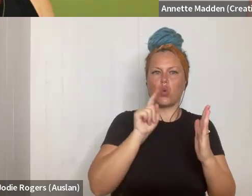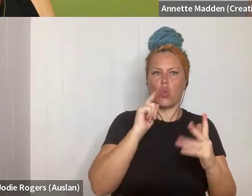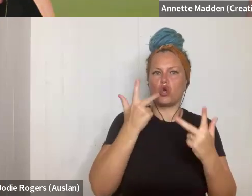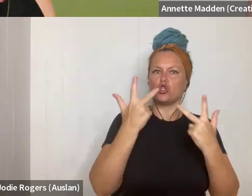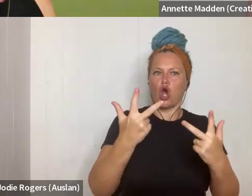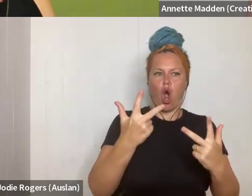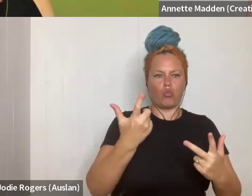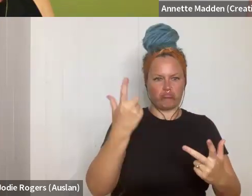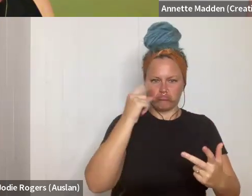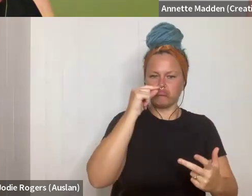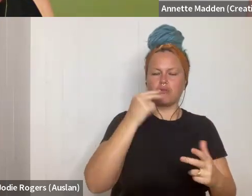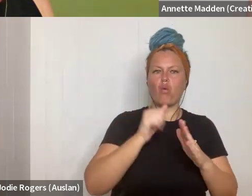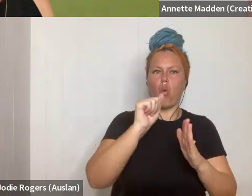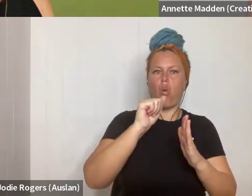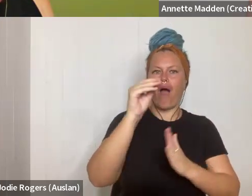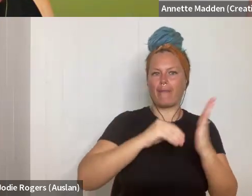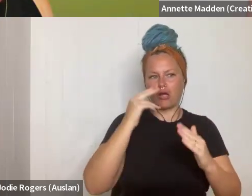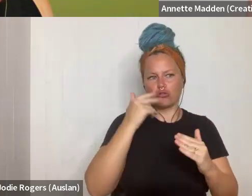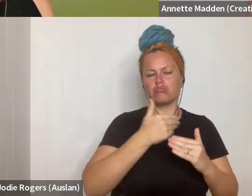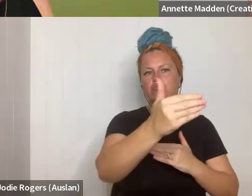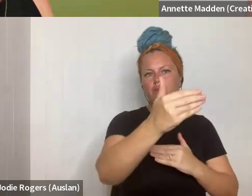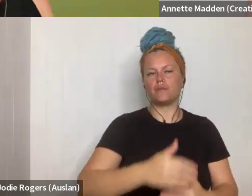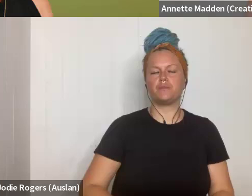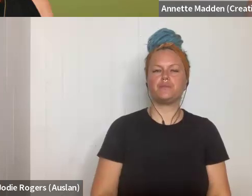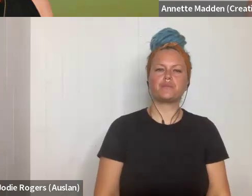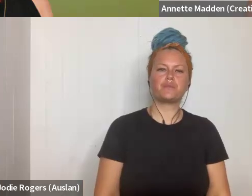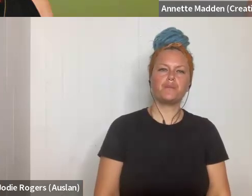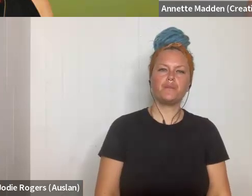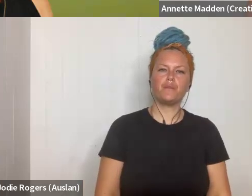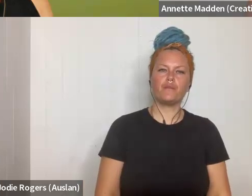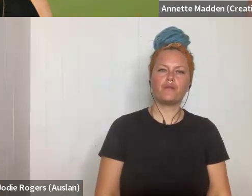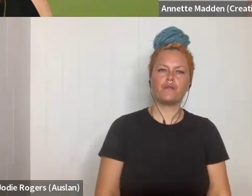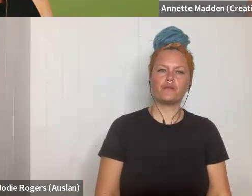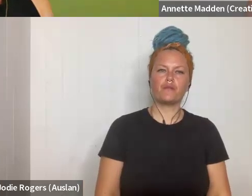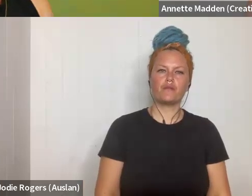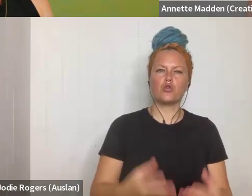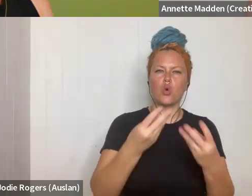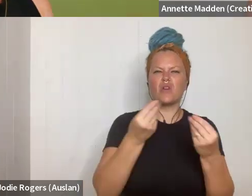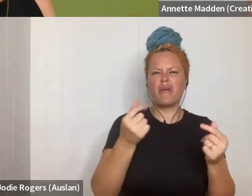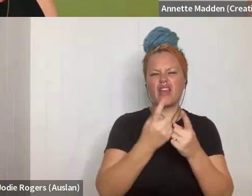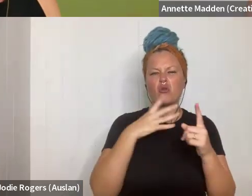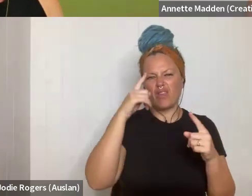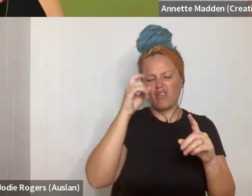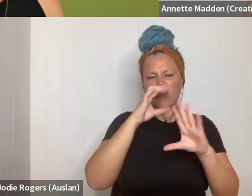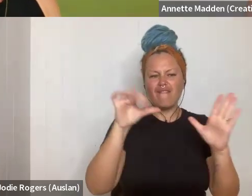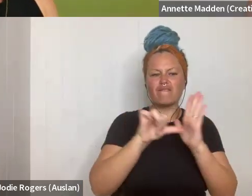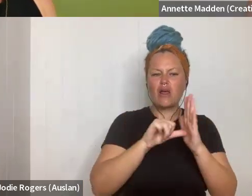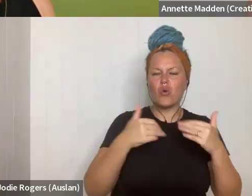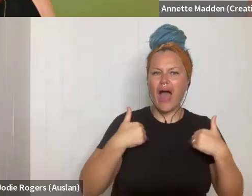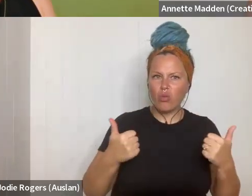second criteria for this. The key piece for this one will be that operational plan and the budget that is submitted as support material that